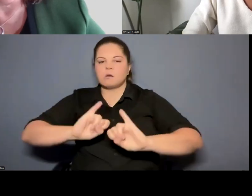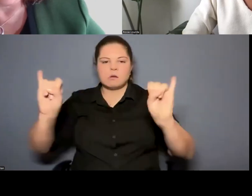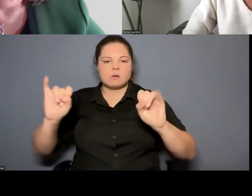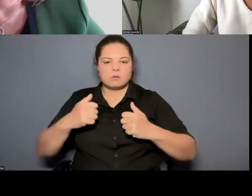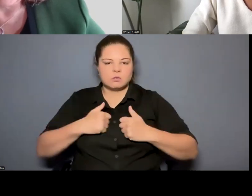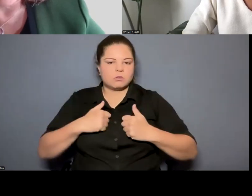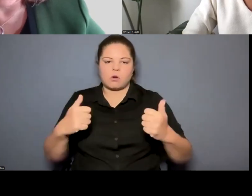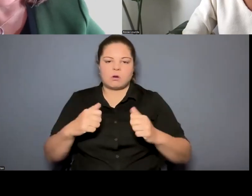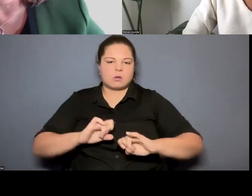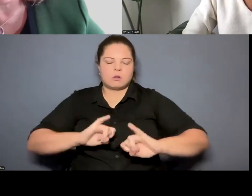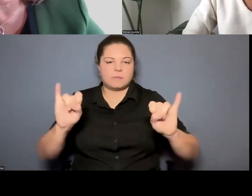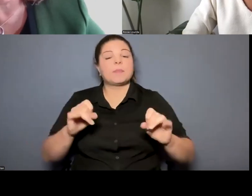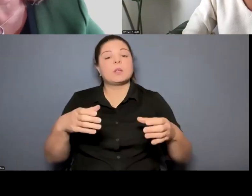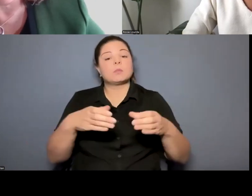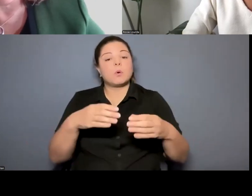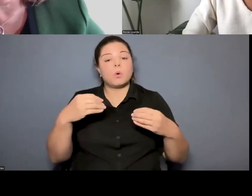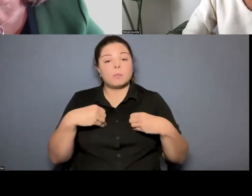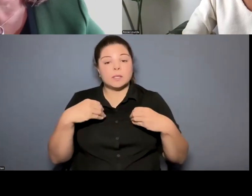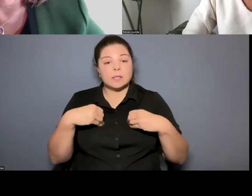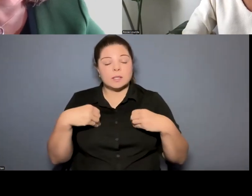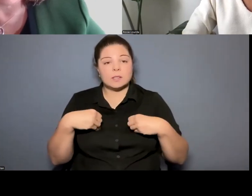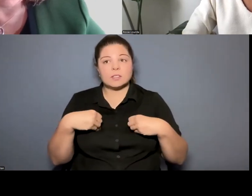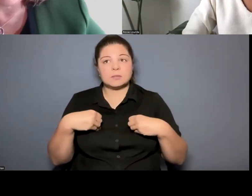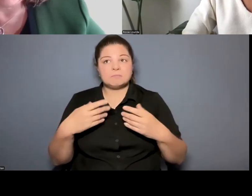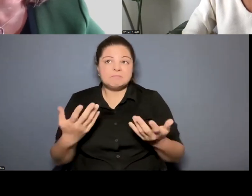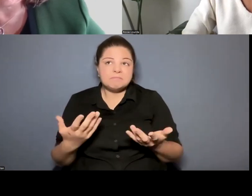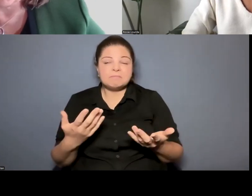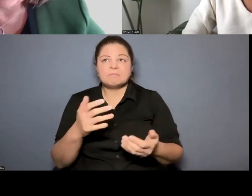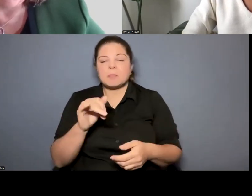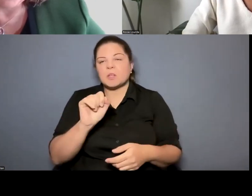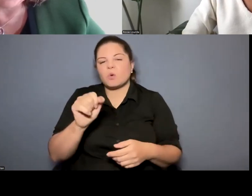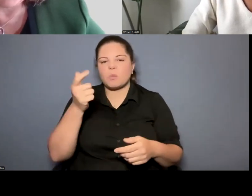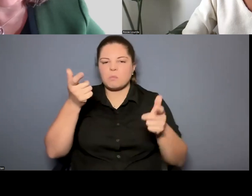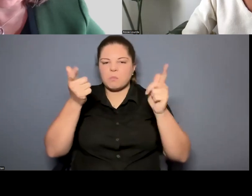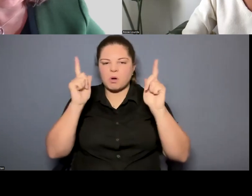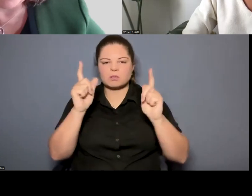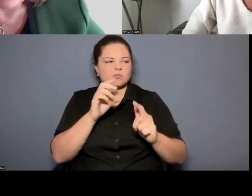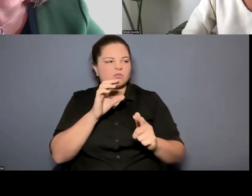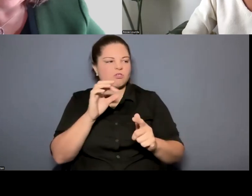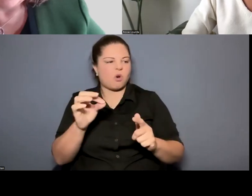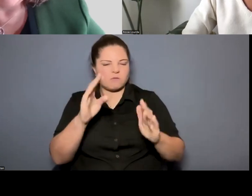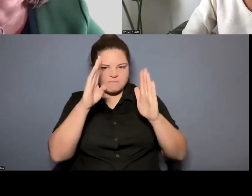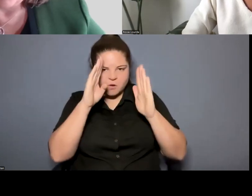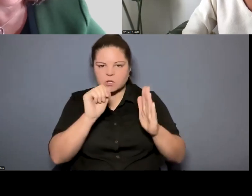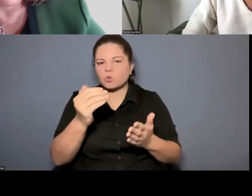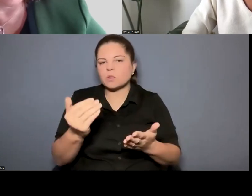if your boss is not prioritising your safety and well-being, then that is your